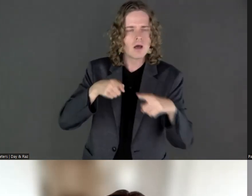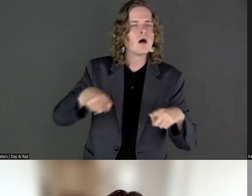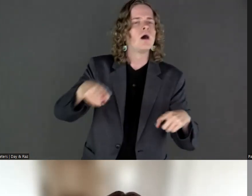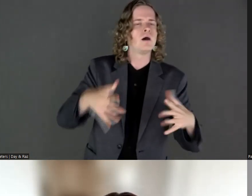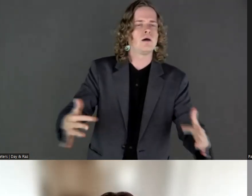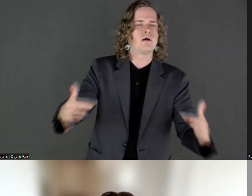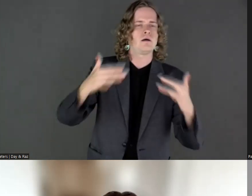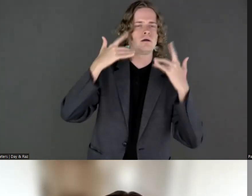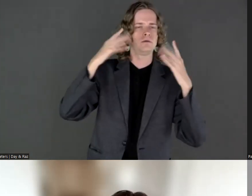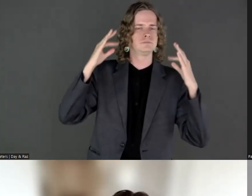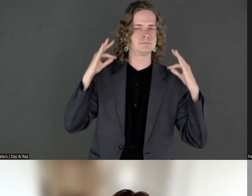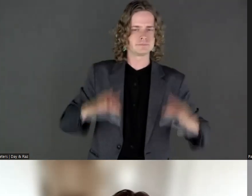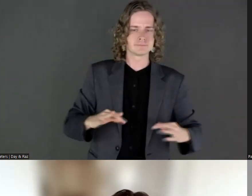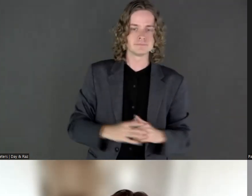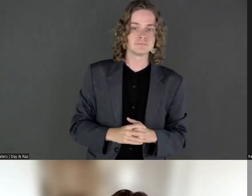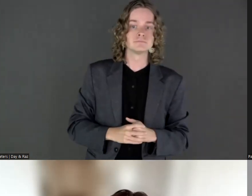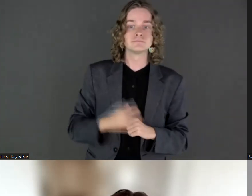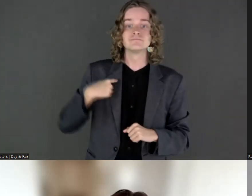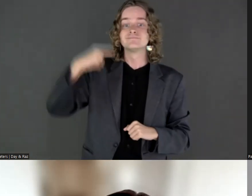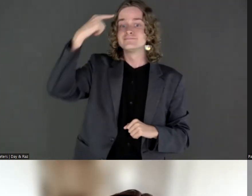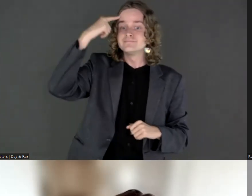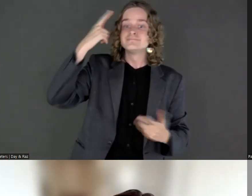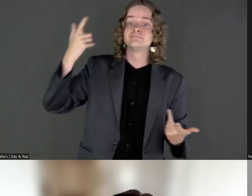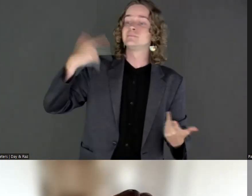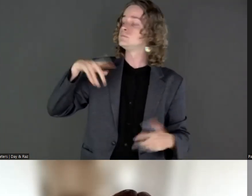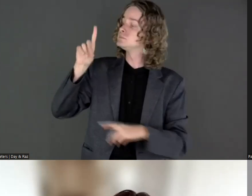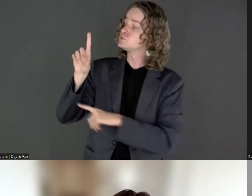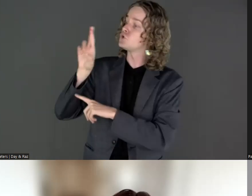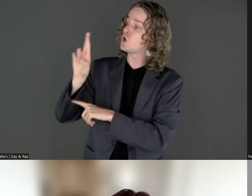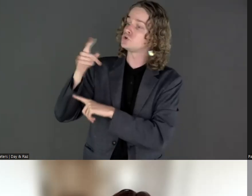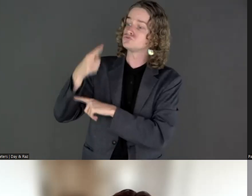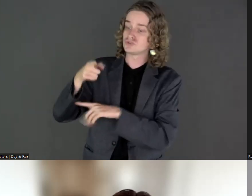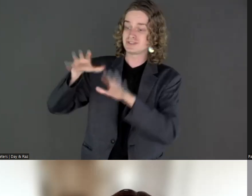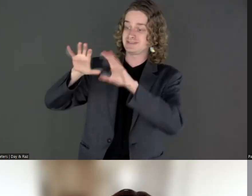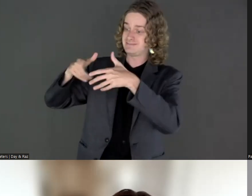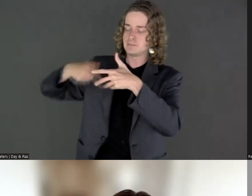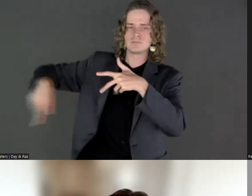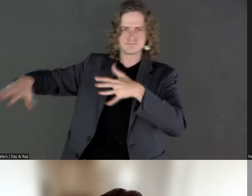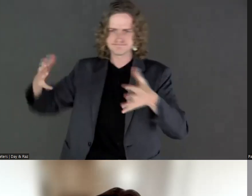op eds and humanitarian actors for these kinds of exchanges, where we can all learn from each other.